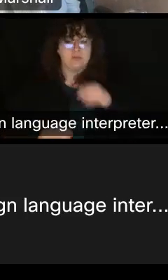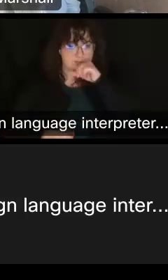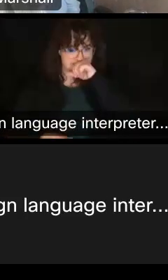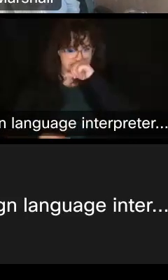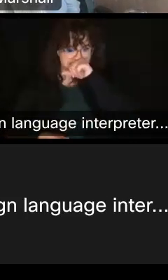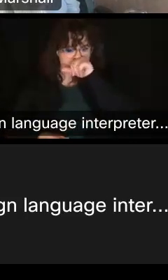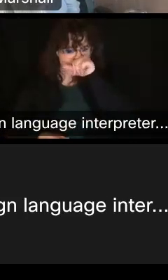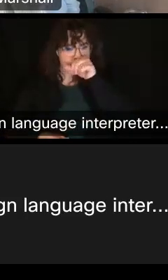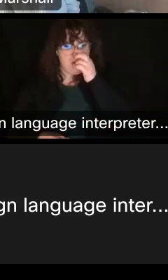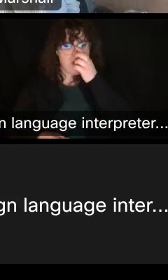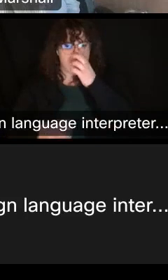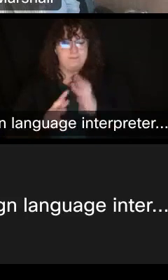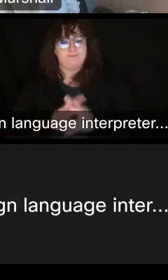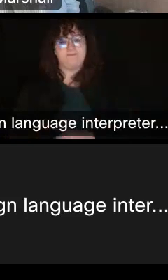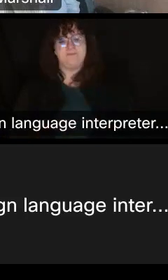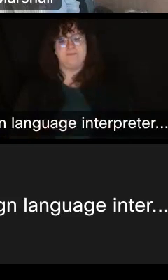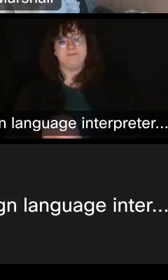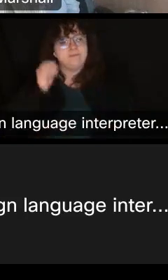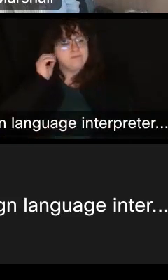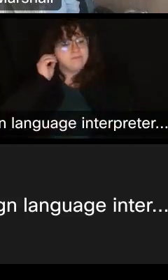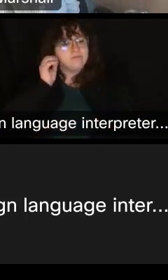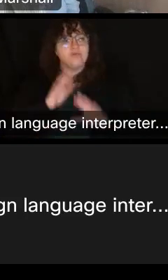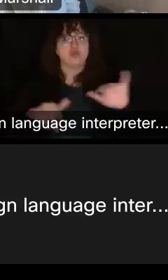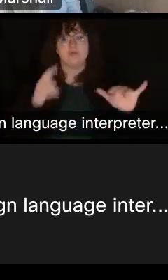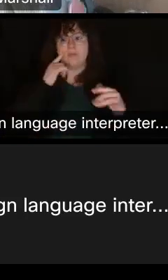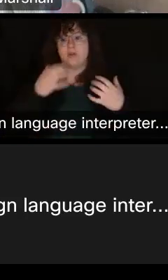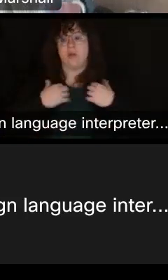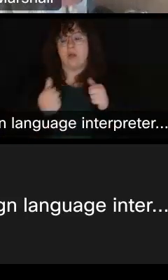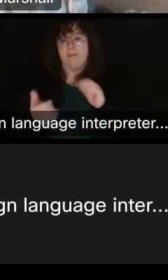it's all contained within the children's mental health act. And a child to be